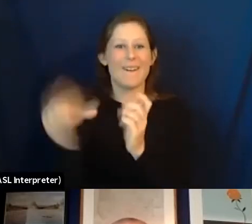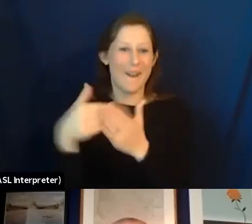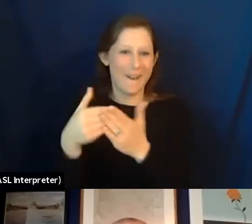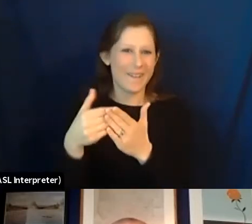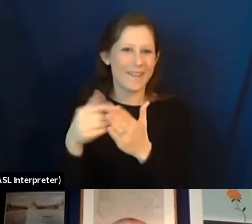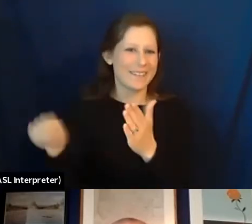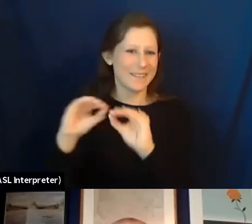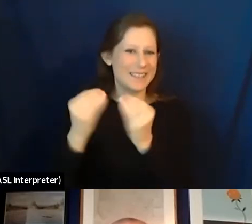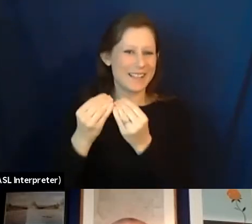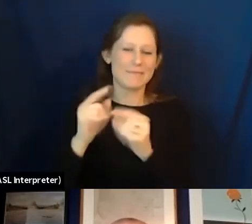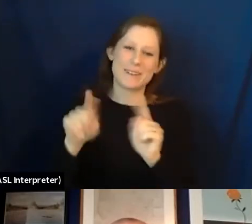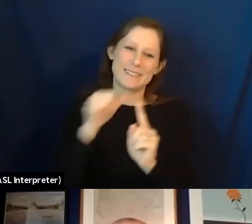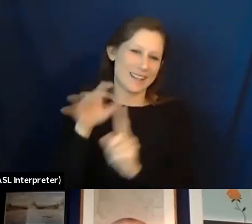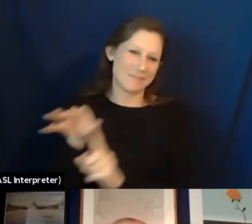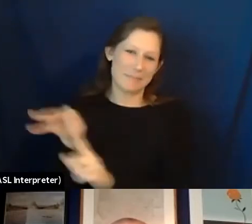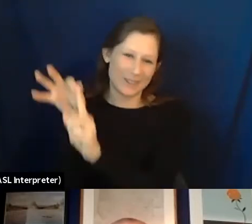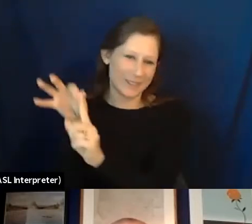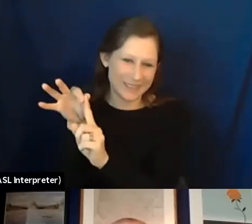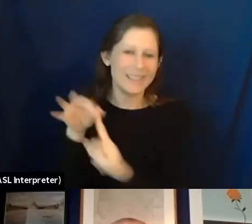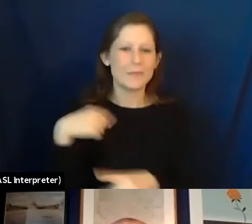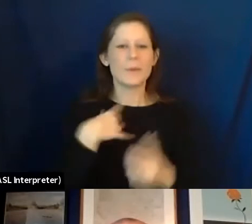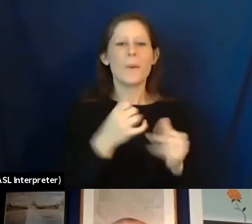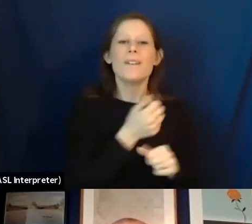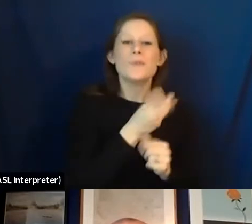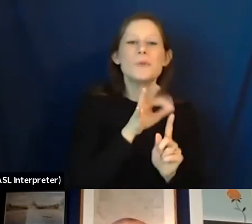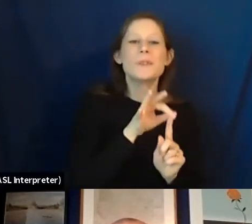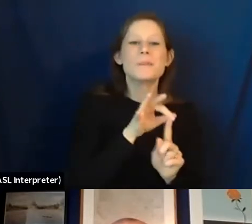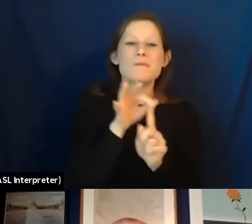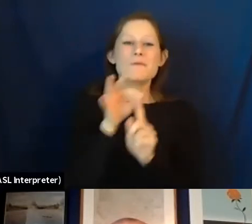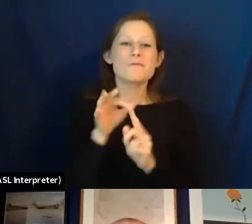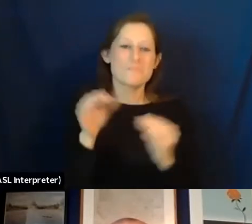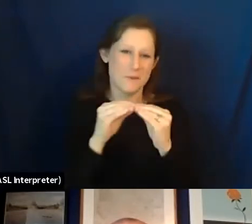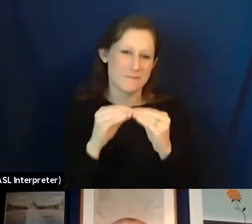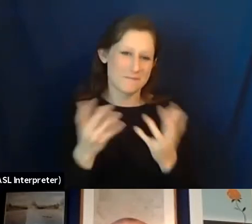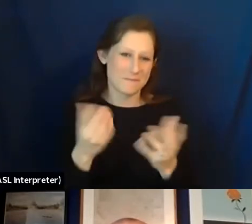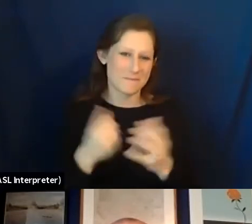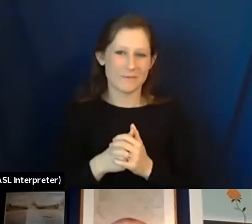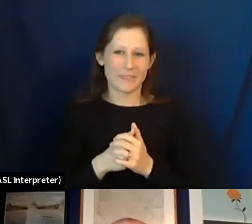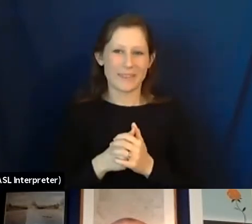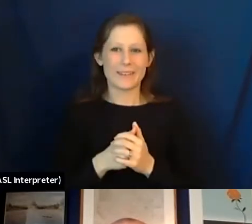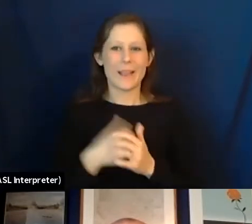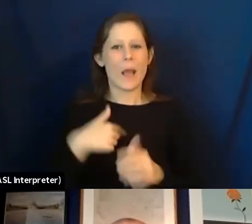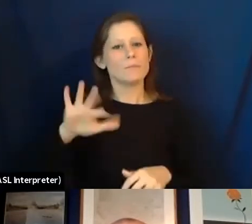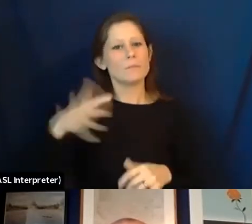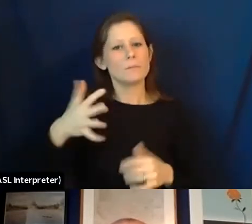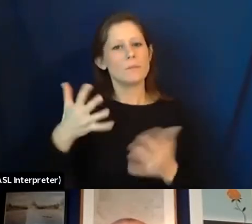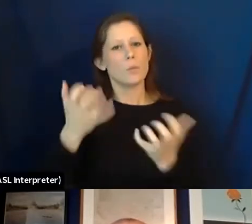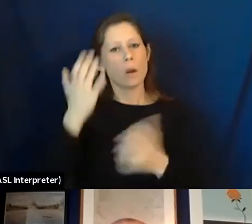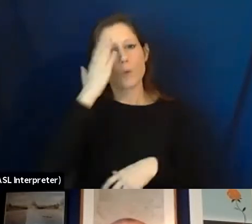it quite a special would it um but i i kind of want to know if there there are other places